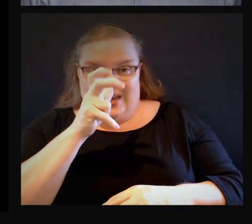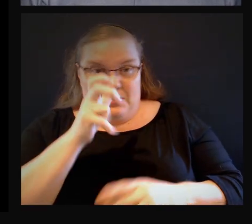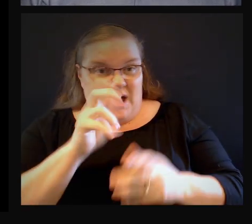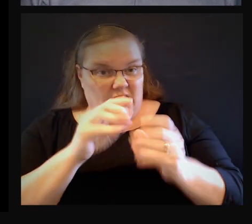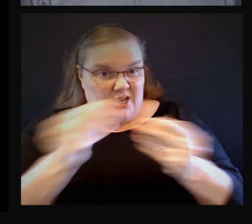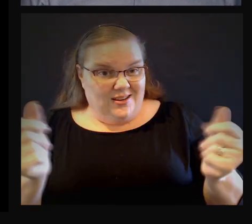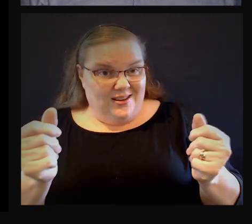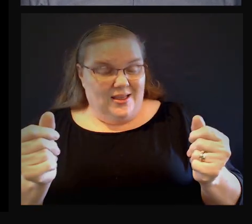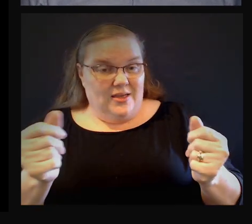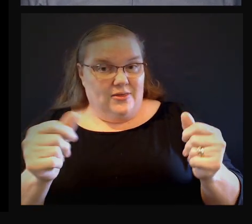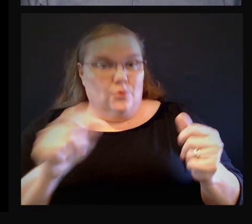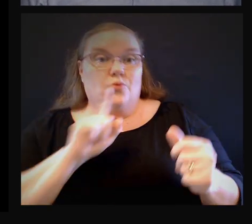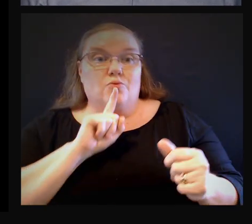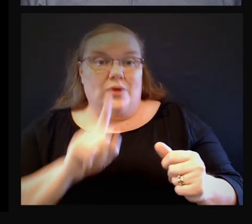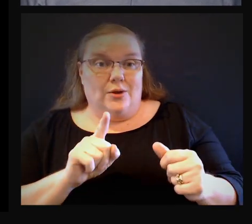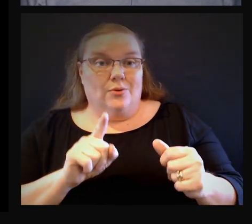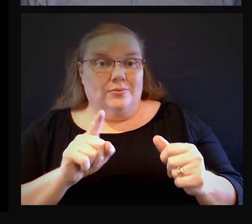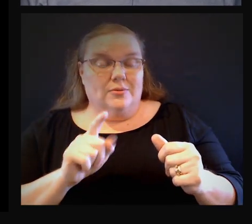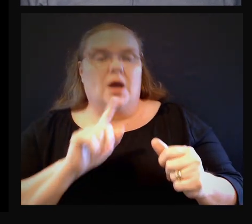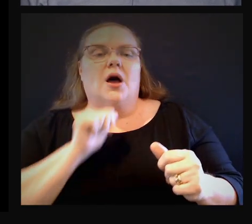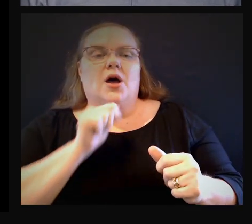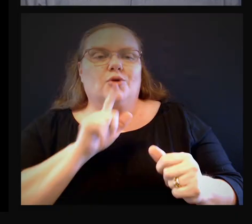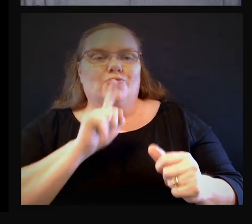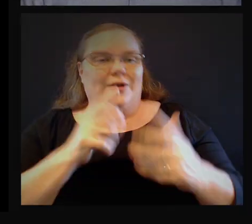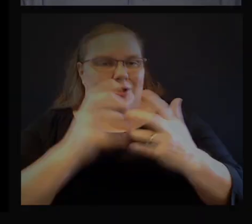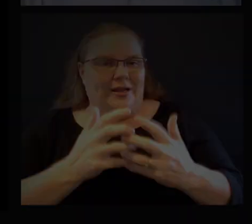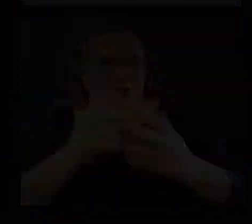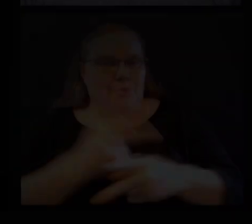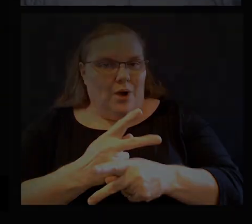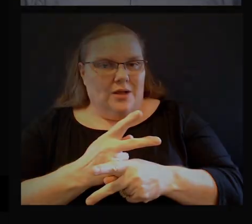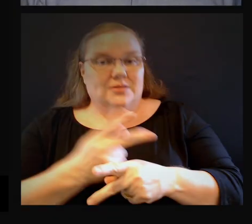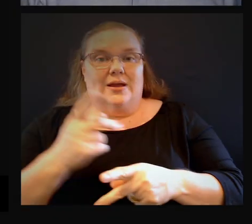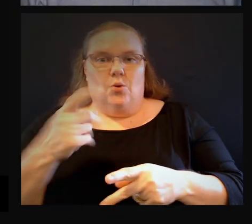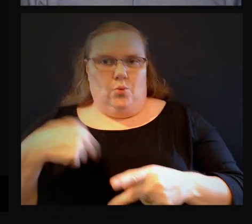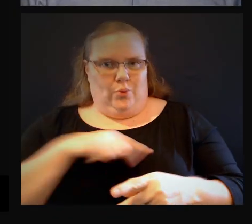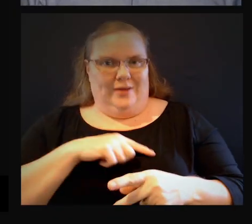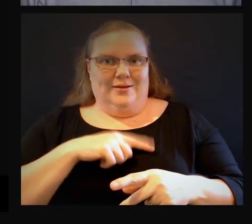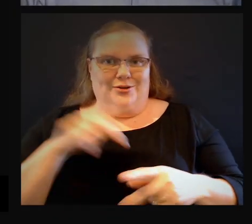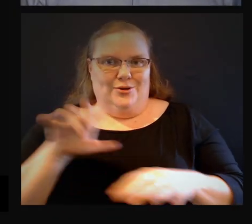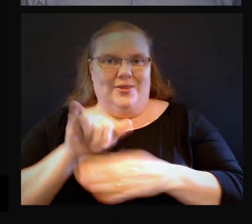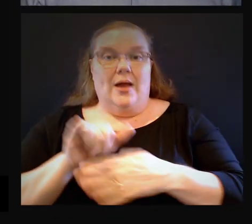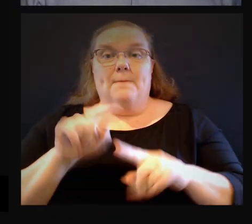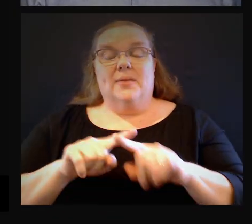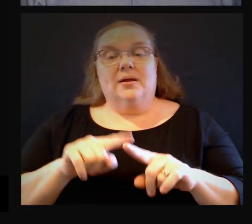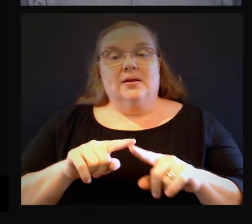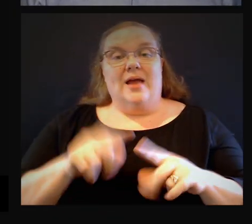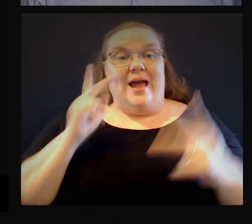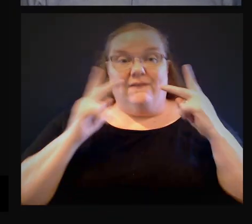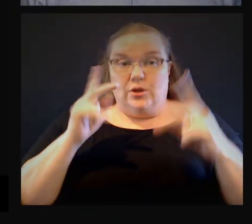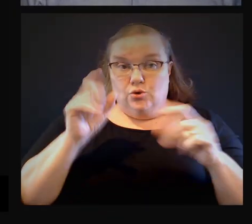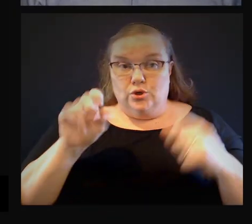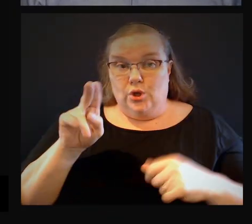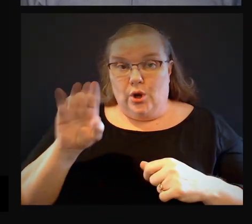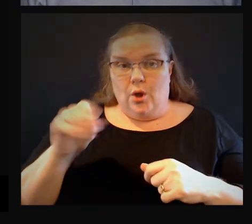is a powerful way Visual Studio can boost your productivity. At Visual Studio, we consistently receive your feedback